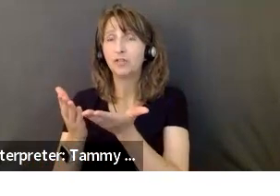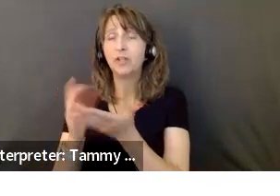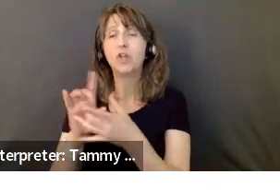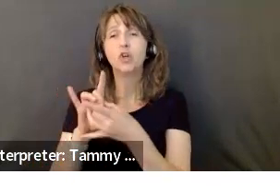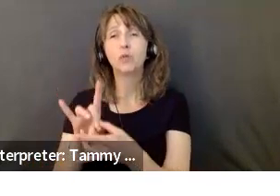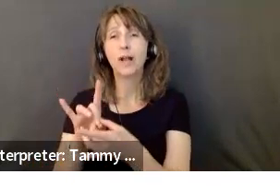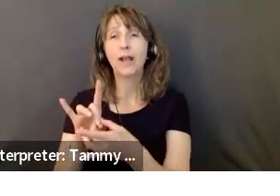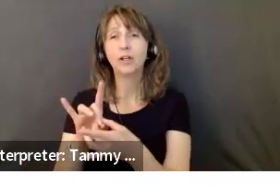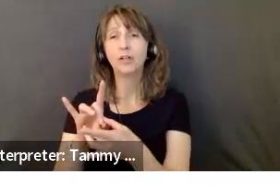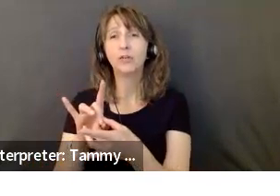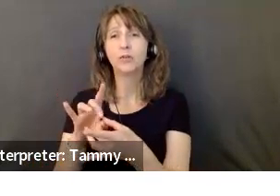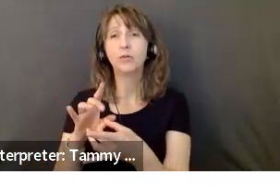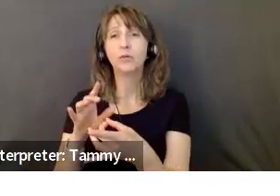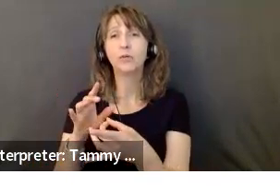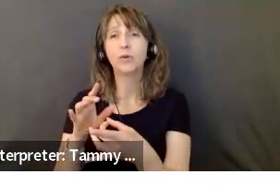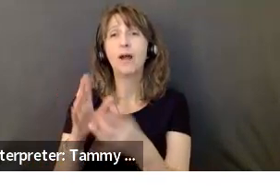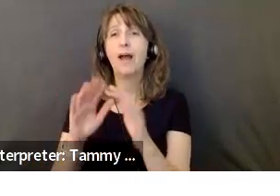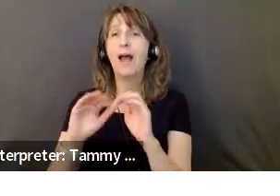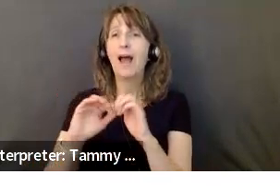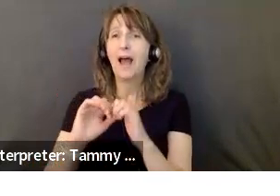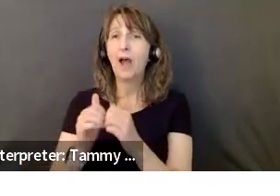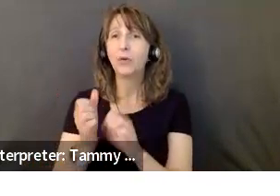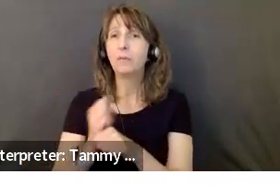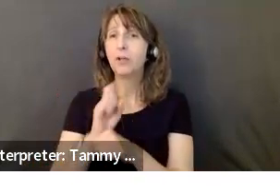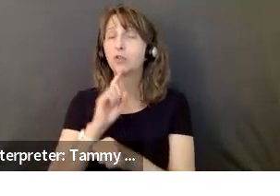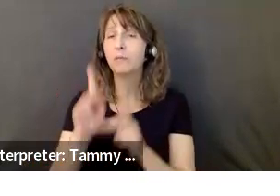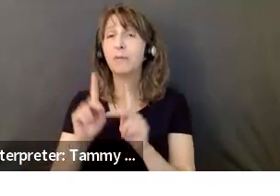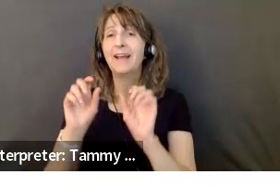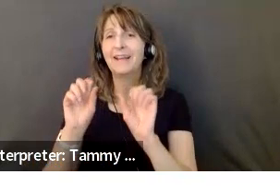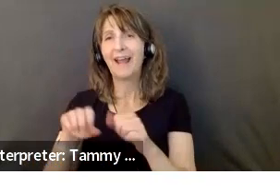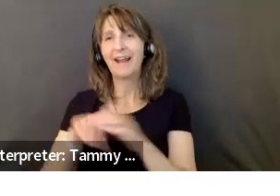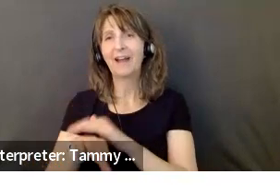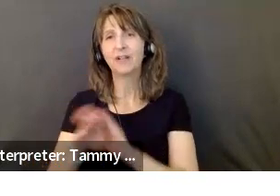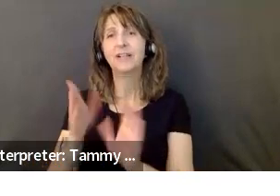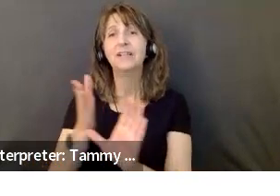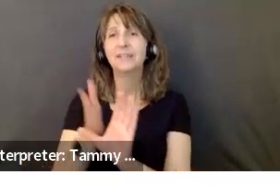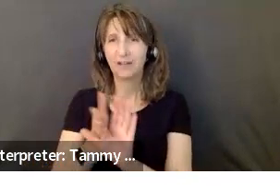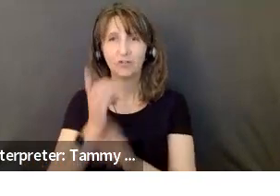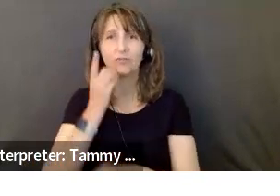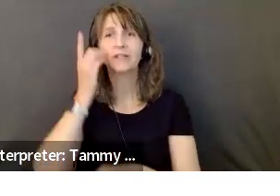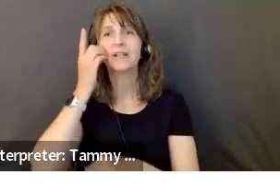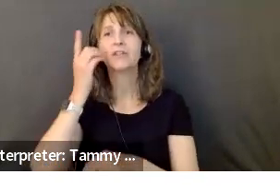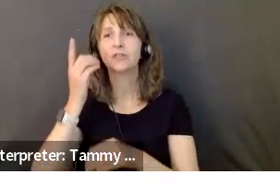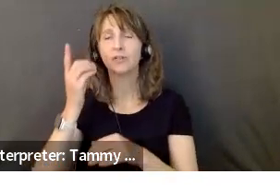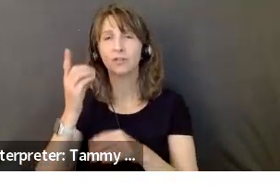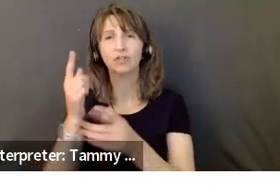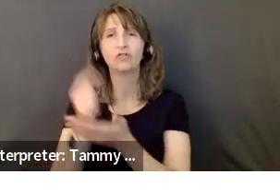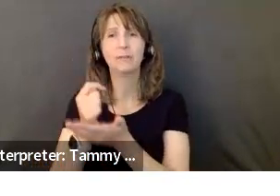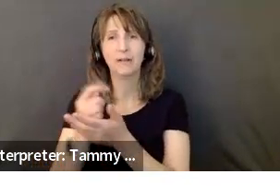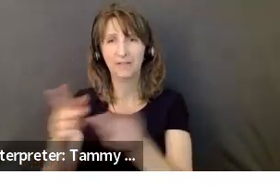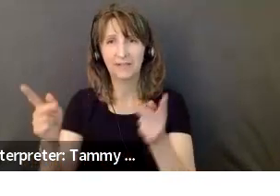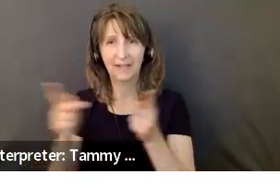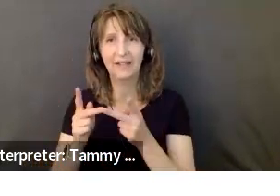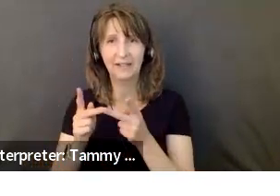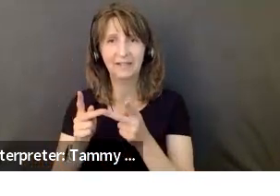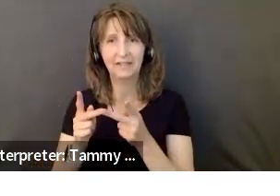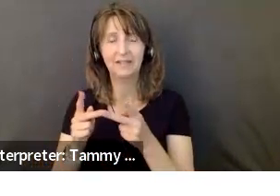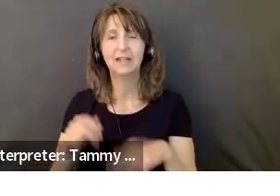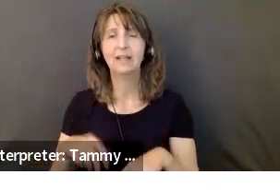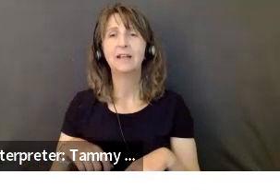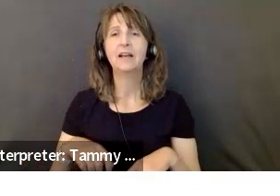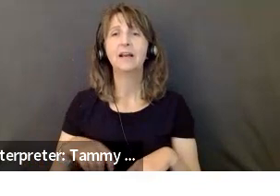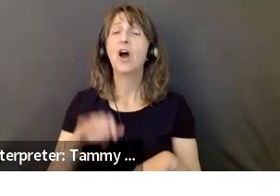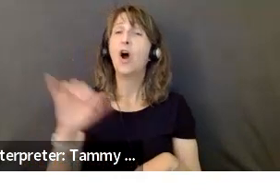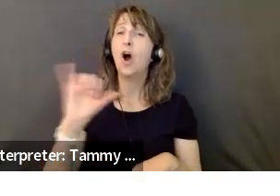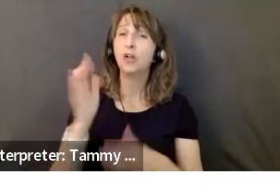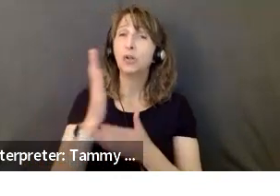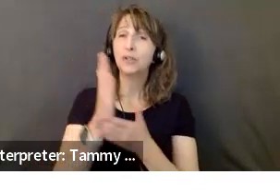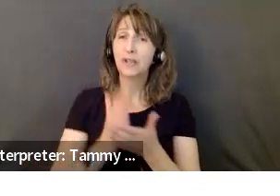To on how do we make sure people can access psychiatric residential treatment facilities when they need them. And then we had some recommendations related to .